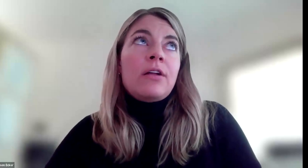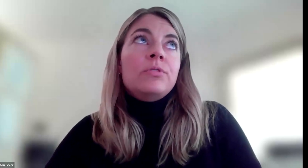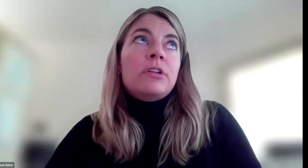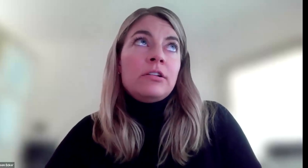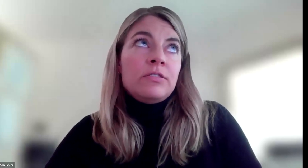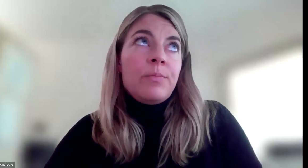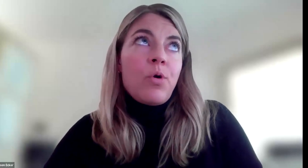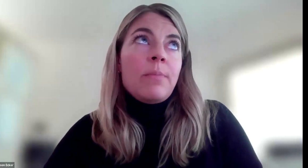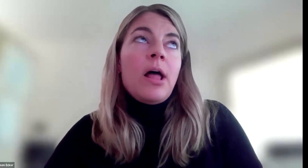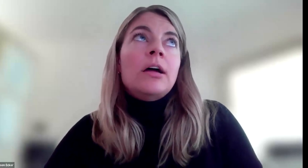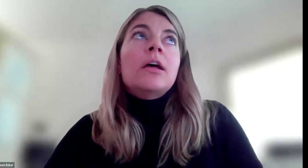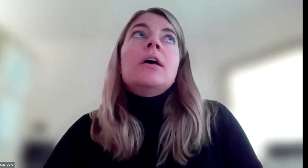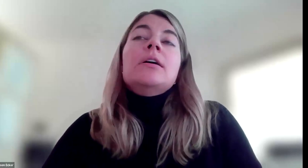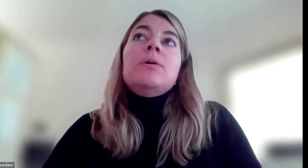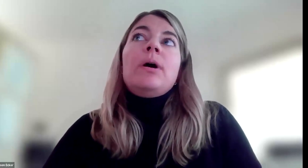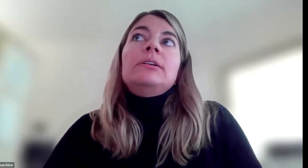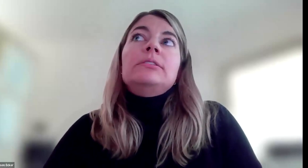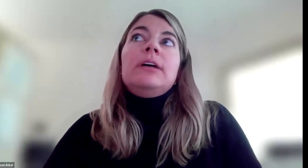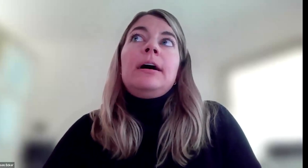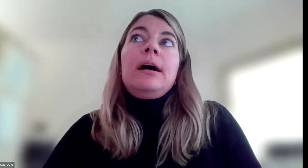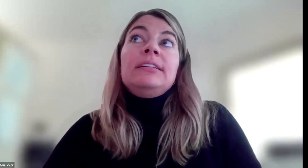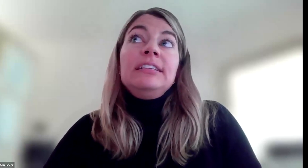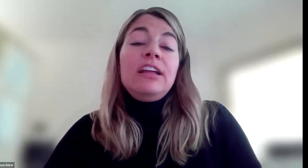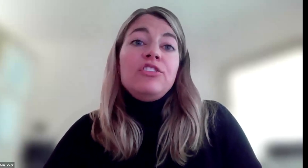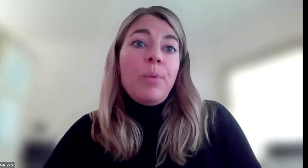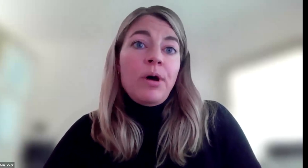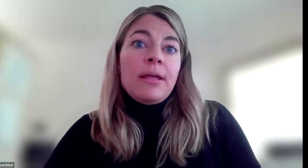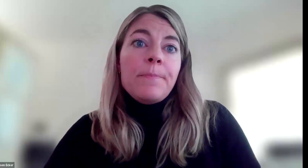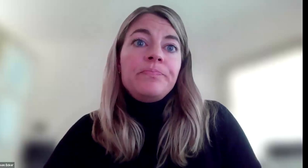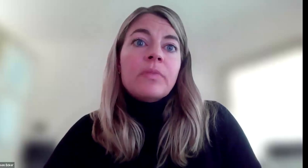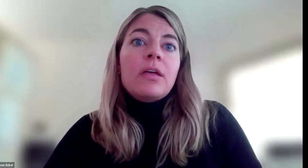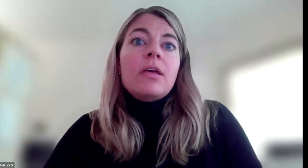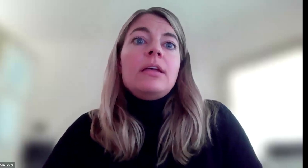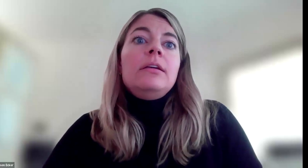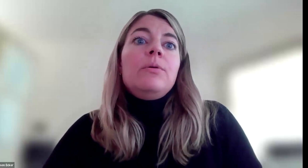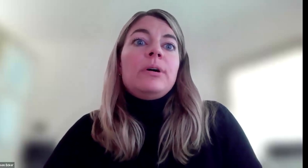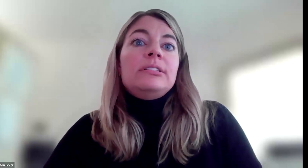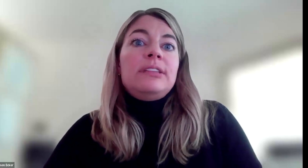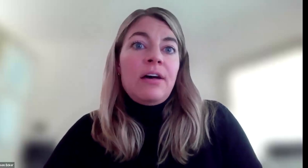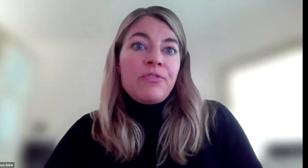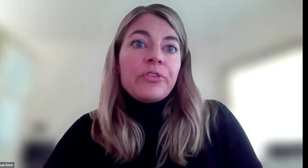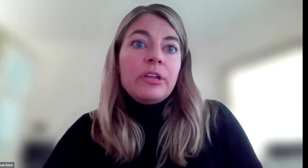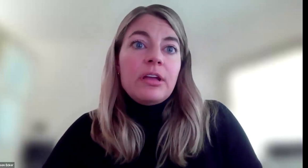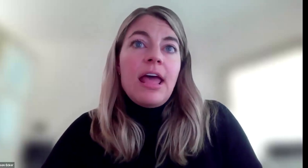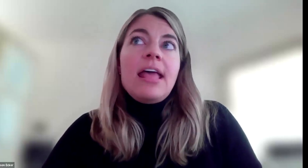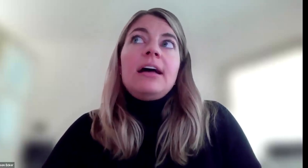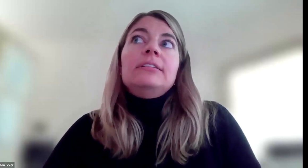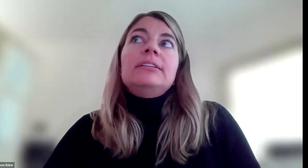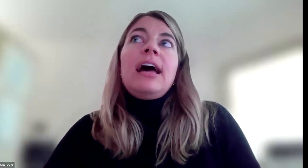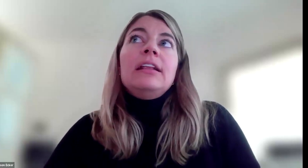also from Guatemala who was a teenage boy. He was deaf, and he